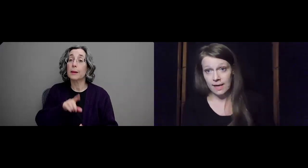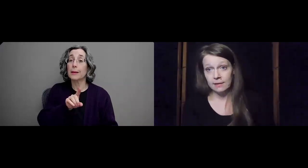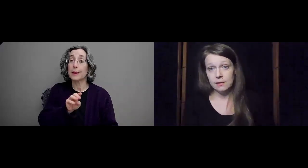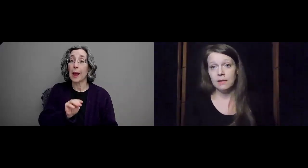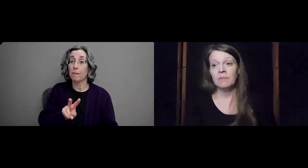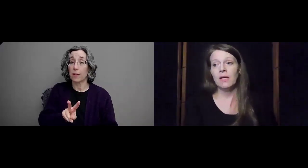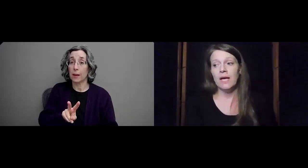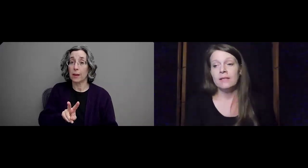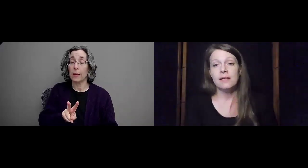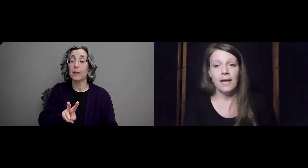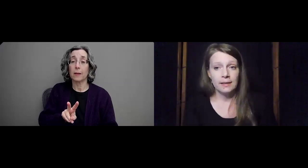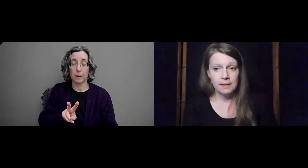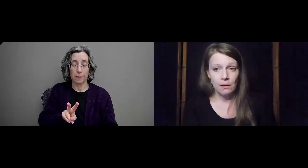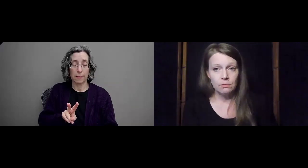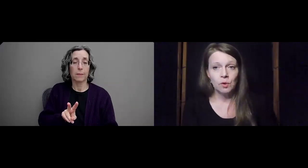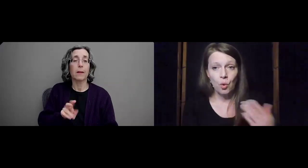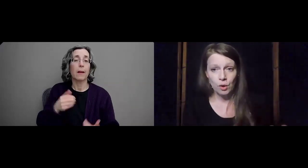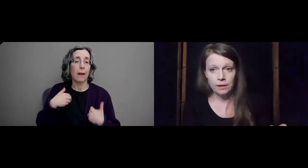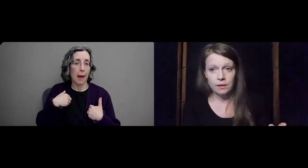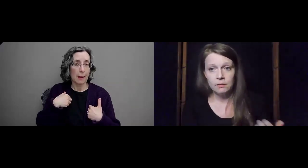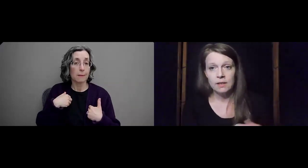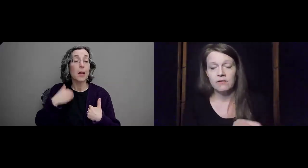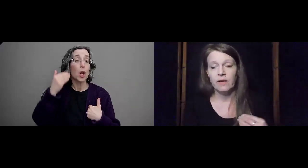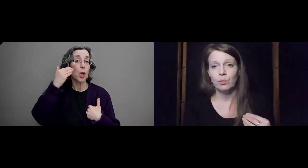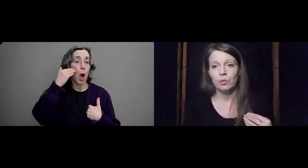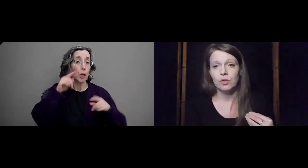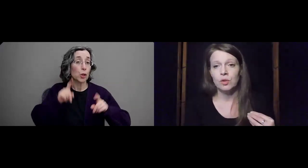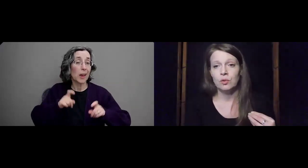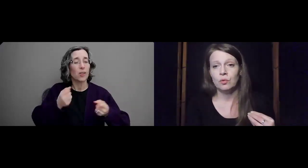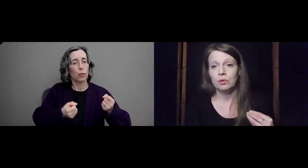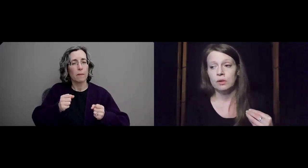The DMV does have a knowledge test for the driving